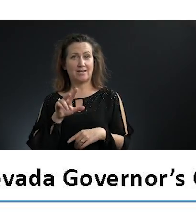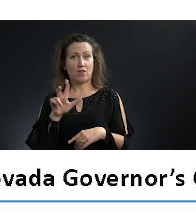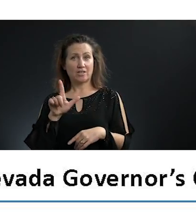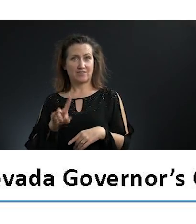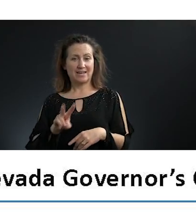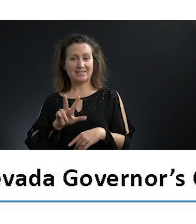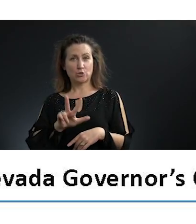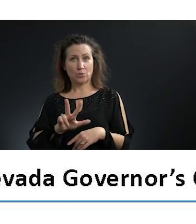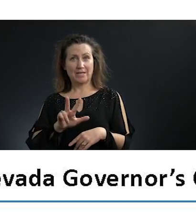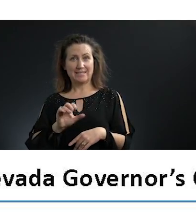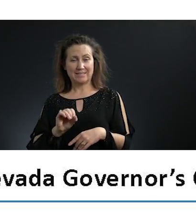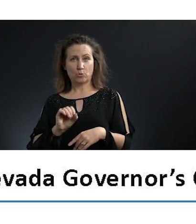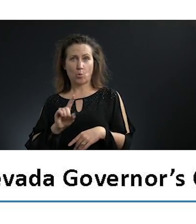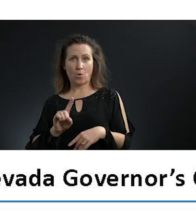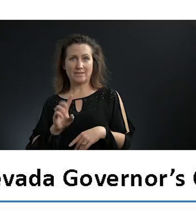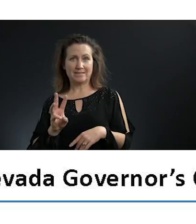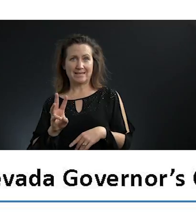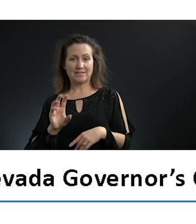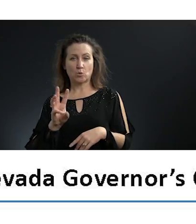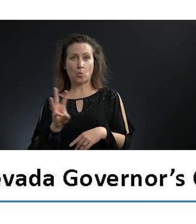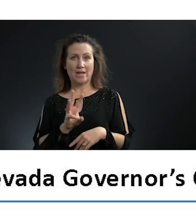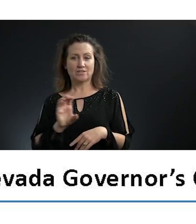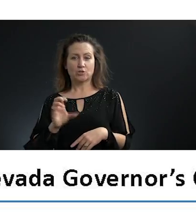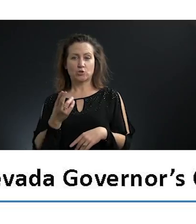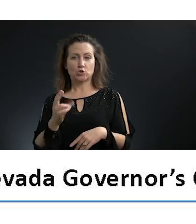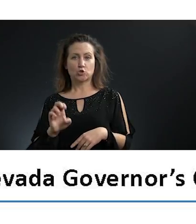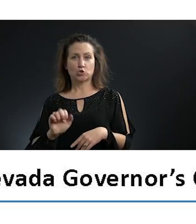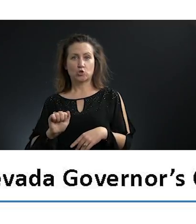3016 West Charleston Boulevard Suite 200